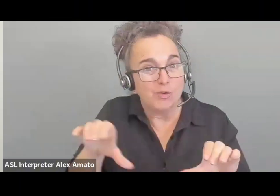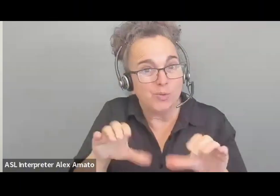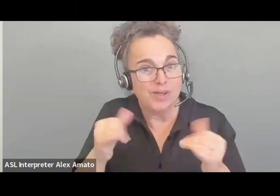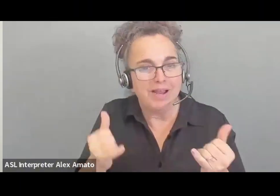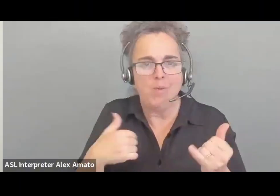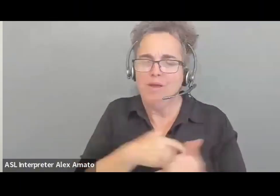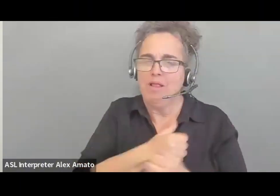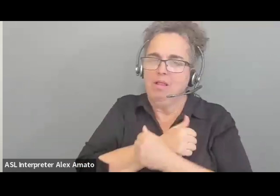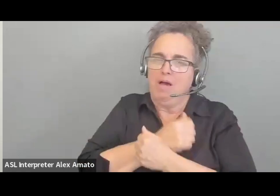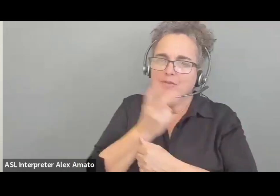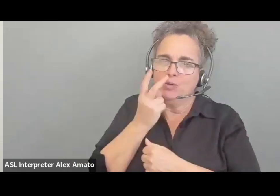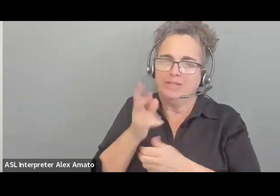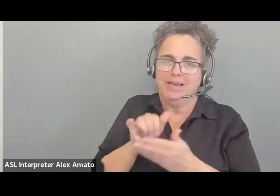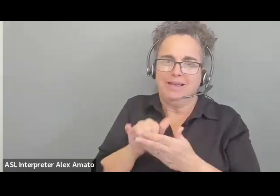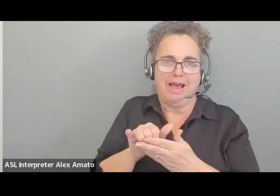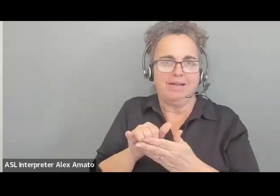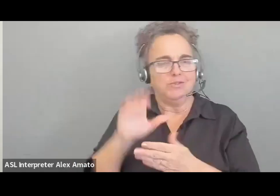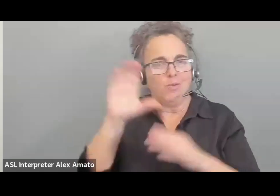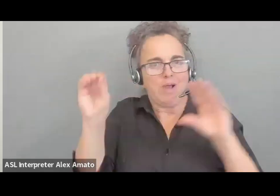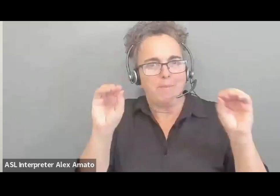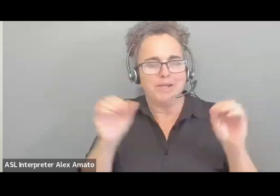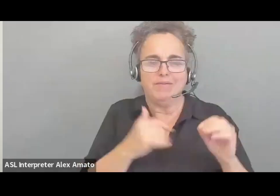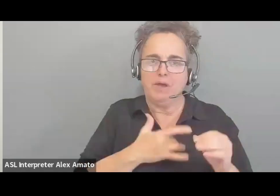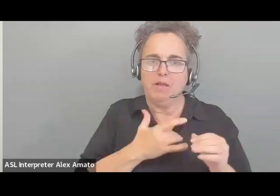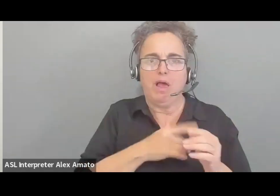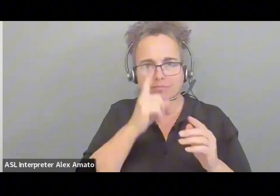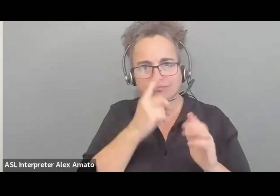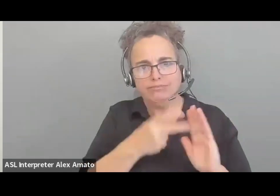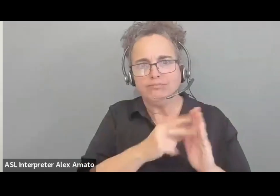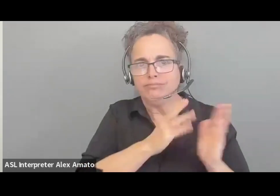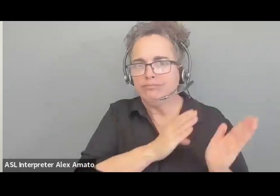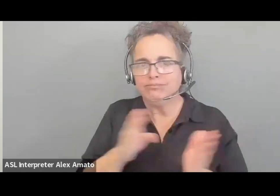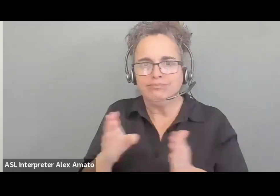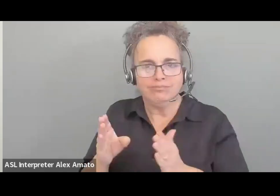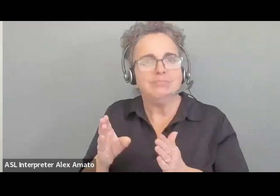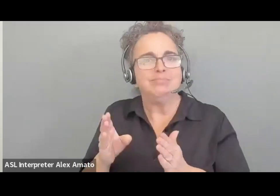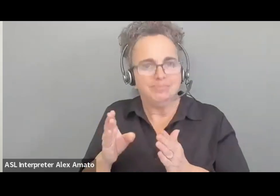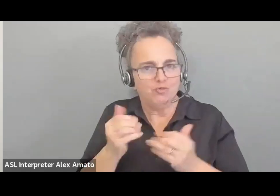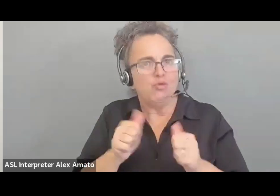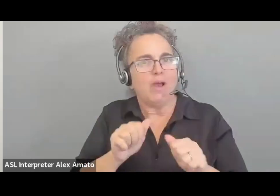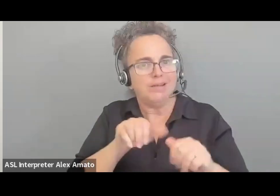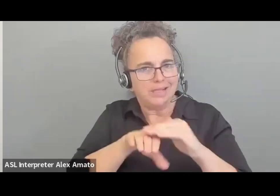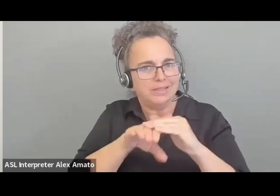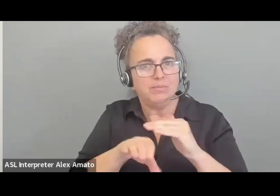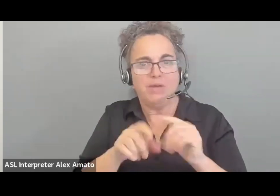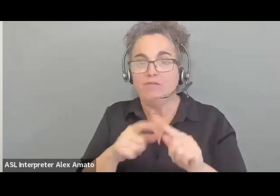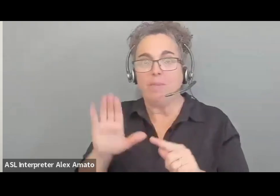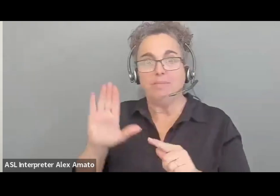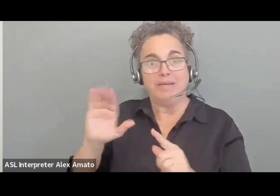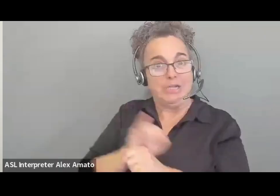and we'd love to see the encouragement and the intentionality like the comment said here about what is happening from the industry perspective.